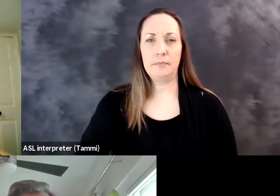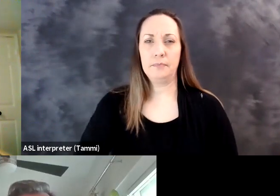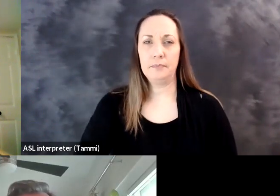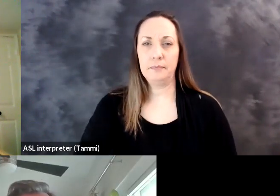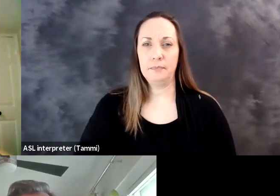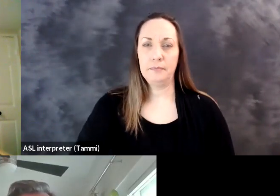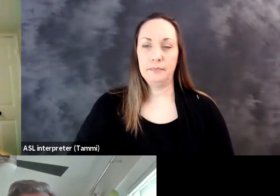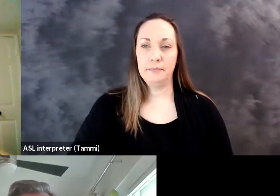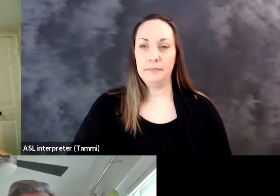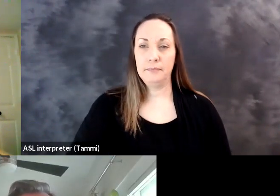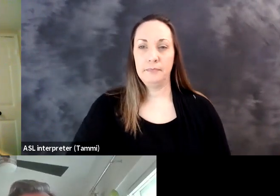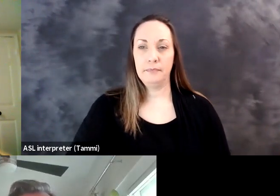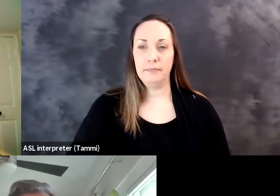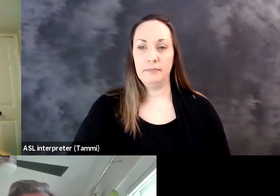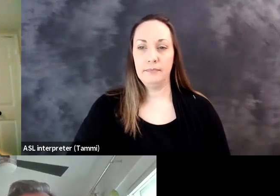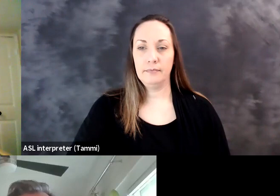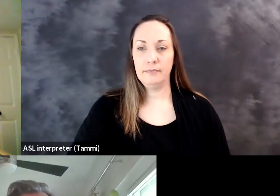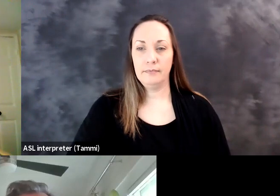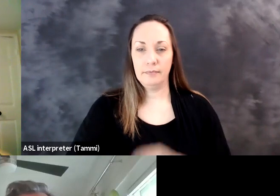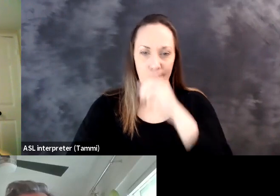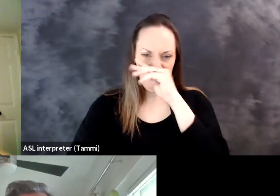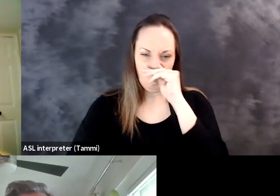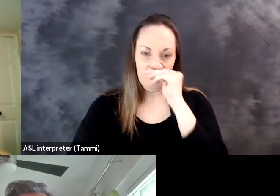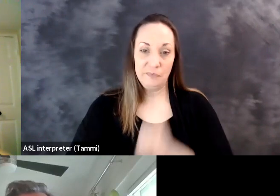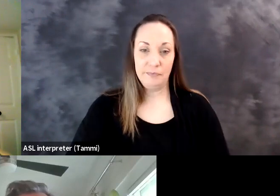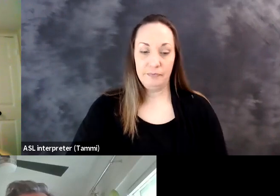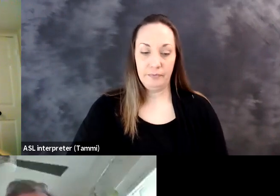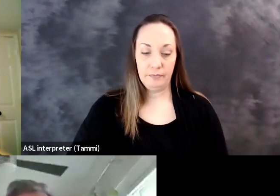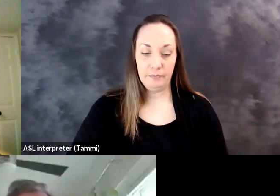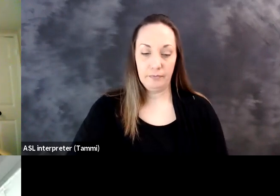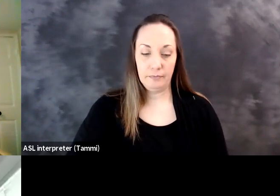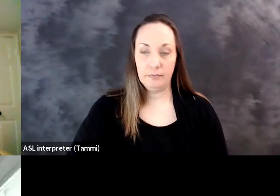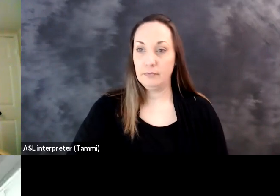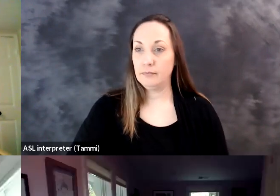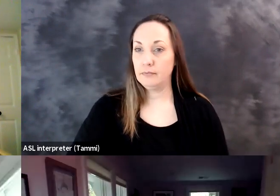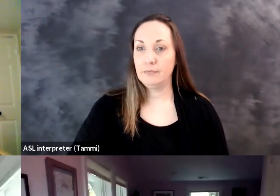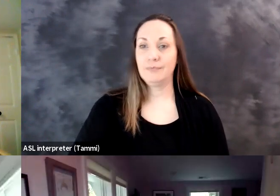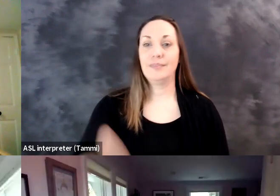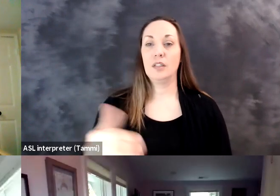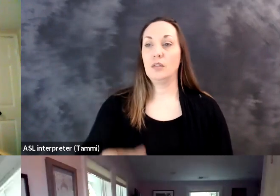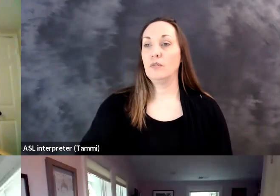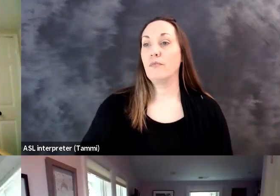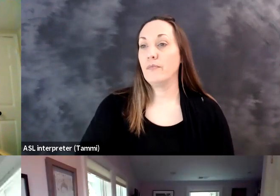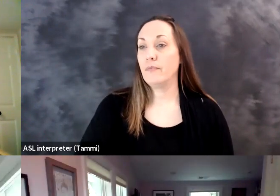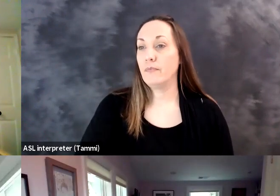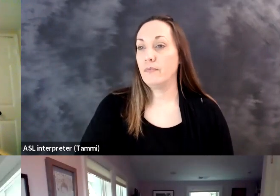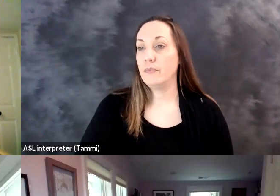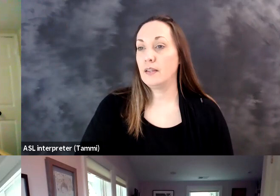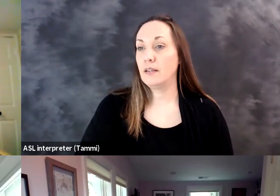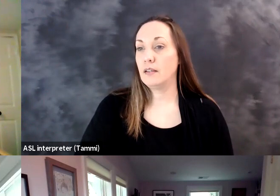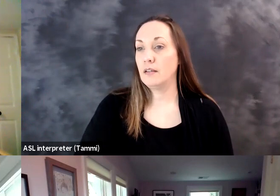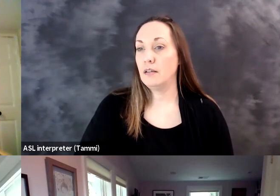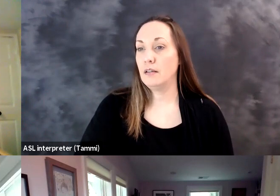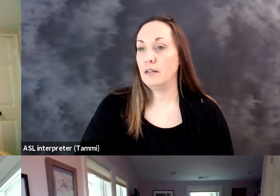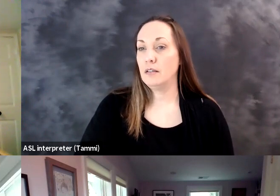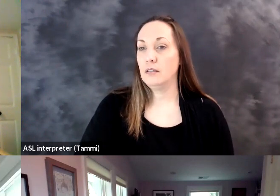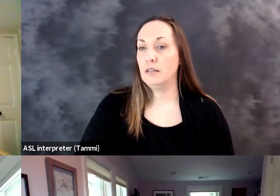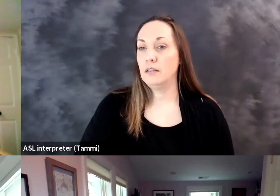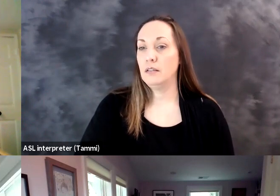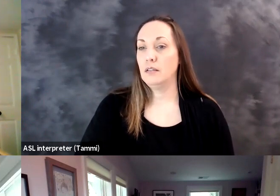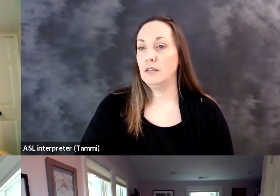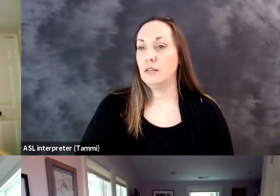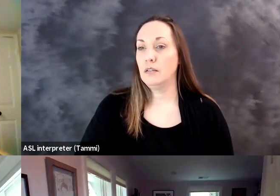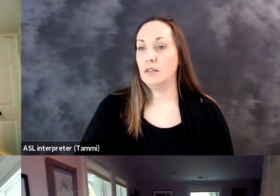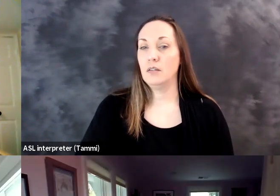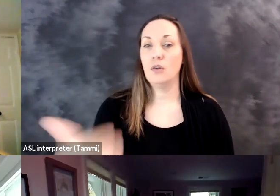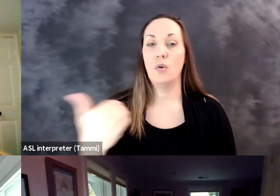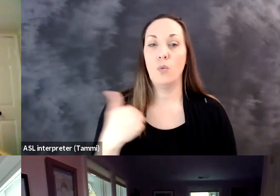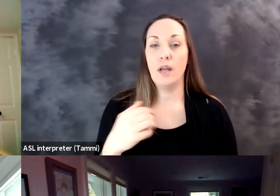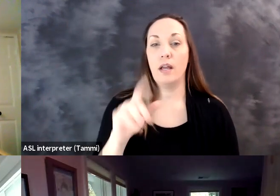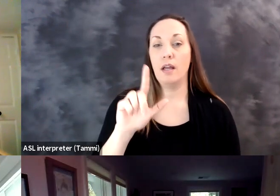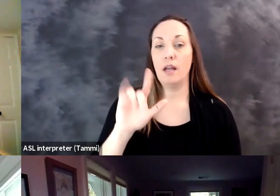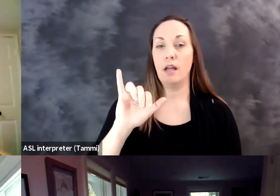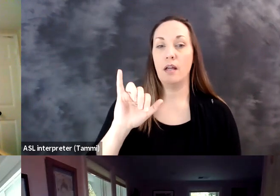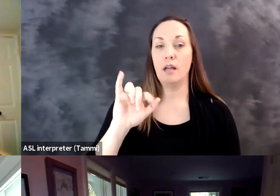here.